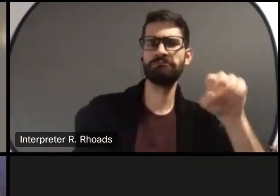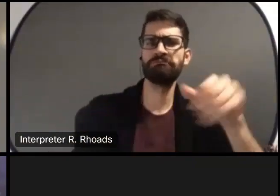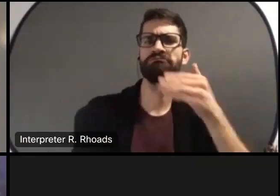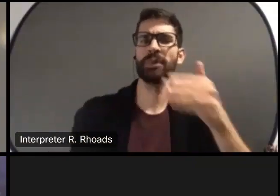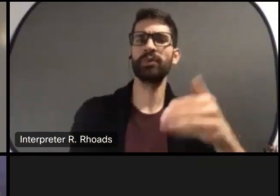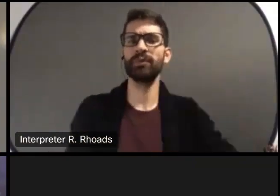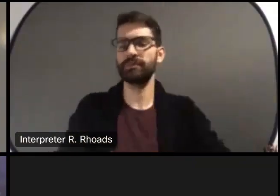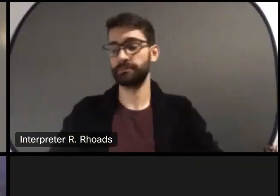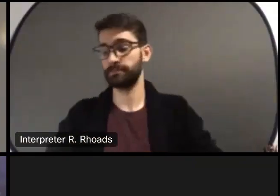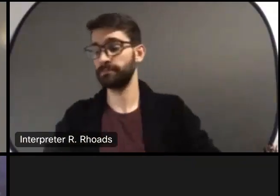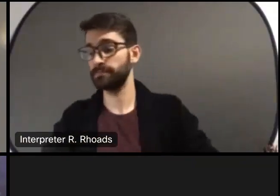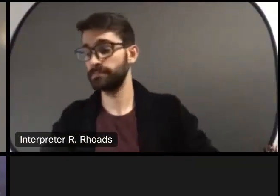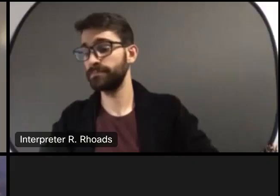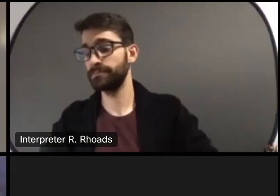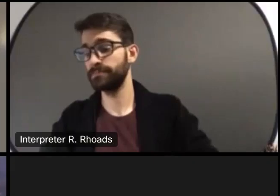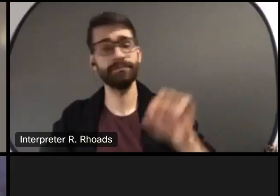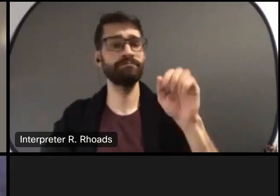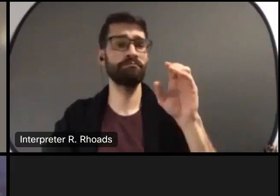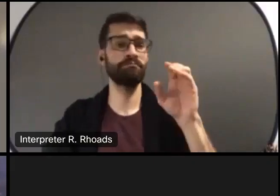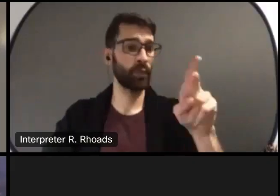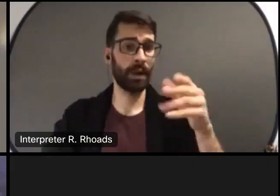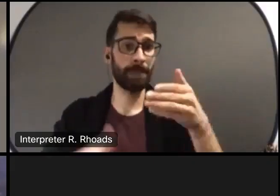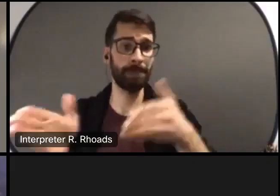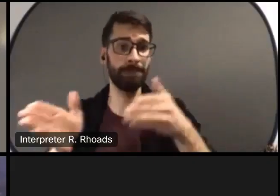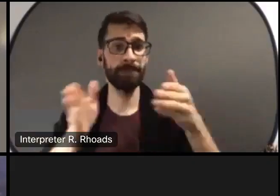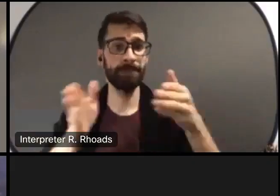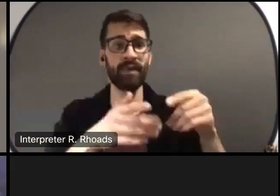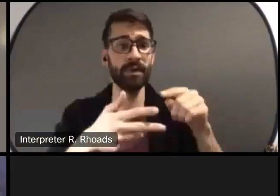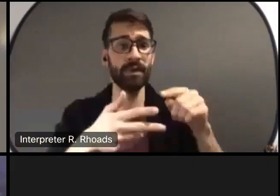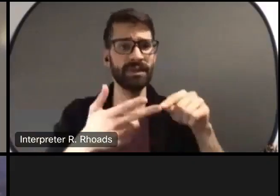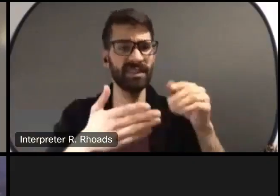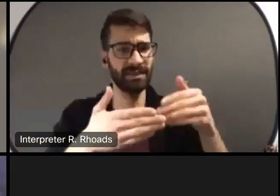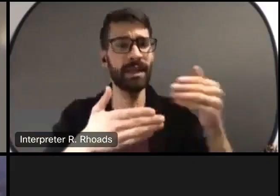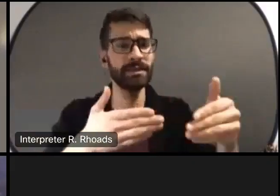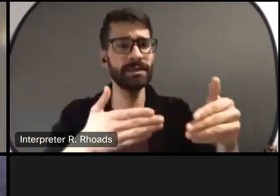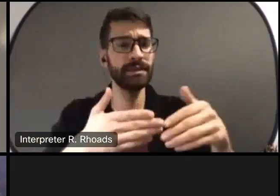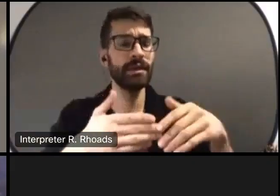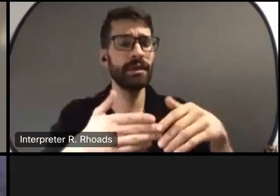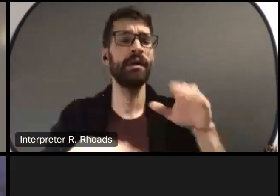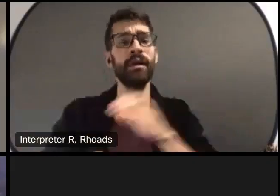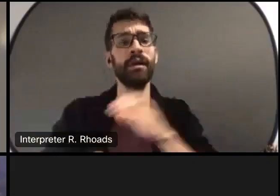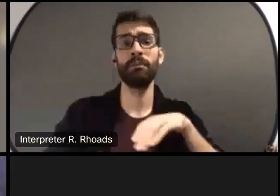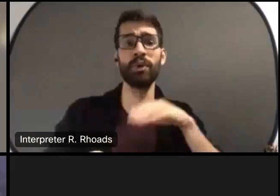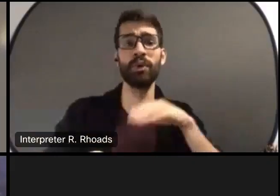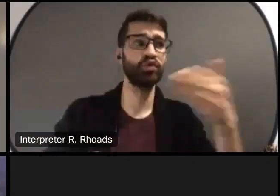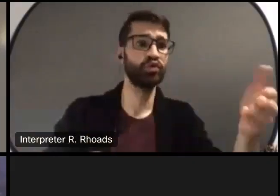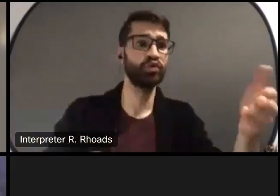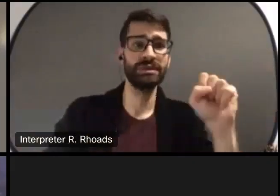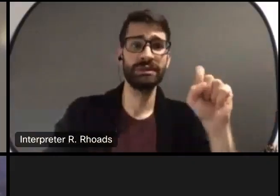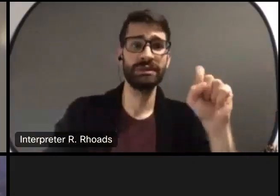you, okay, we're going to move to the next thing next Commissioner. Commissioner Stevens you're